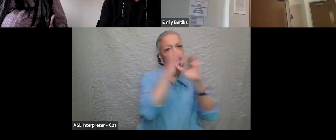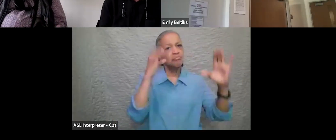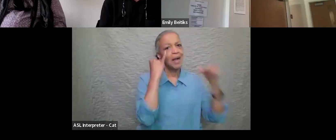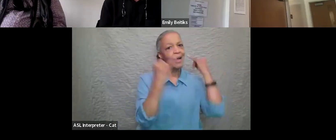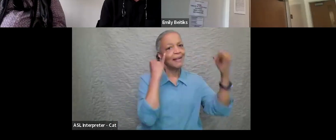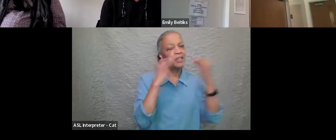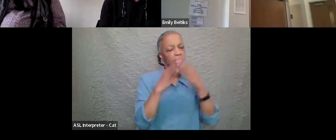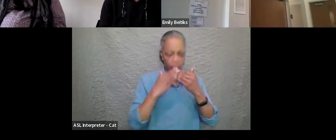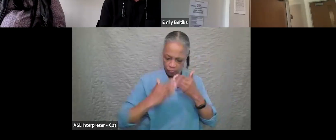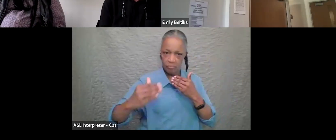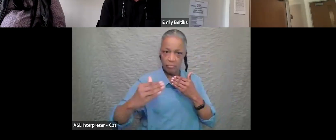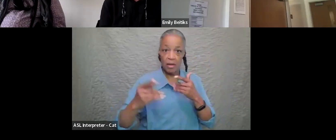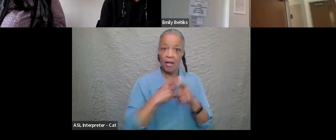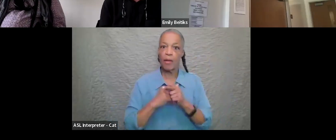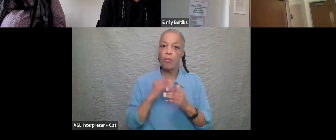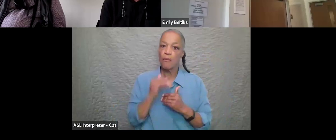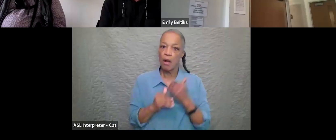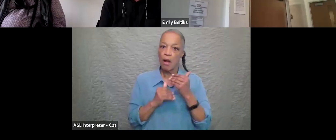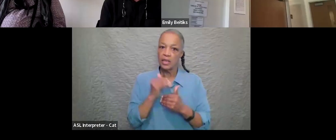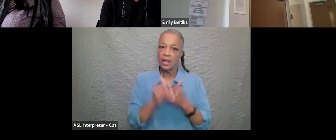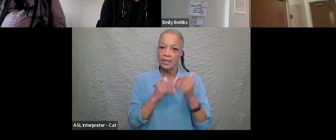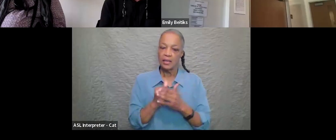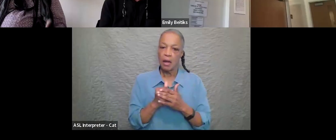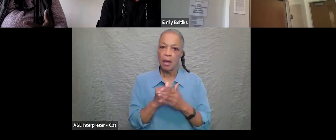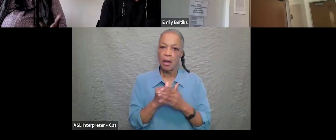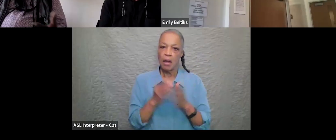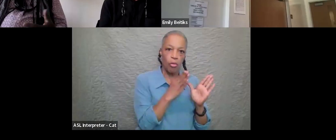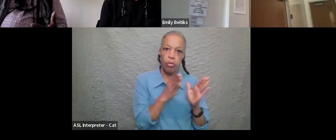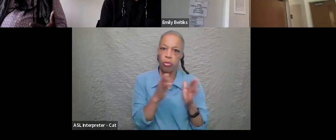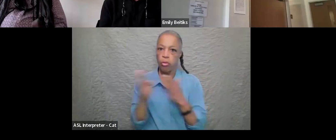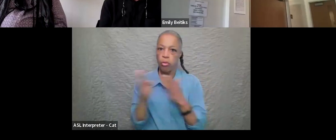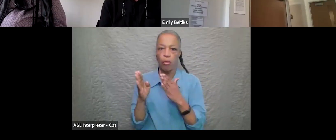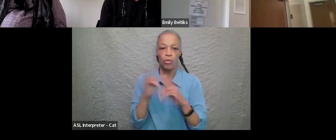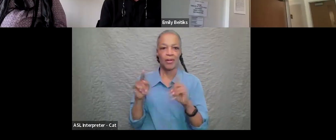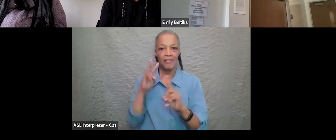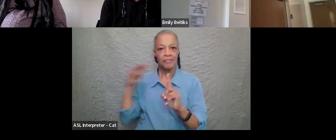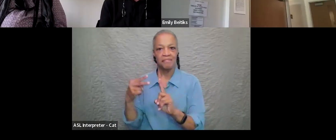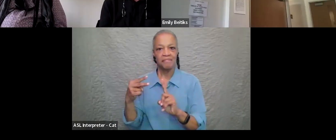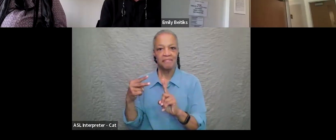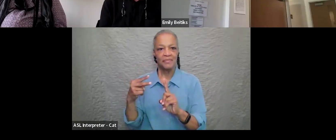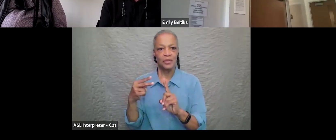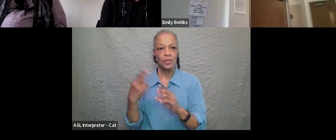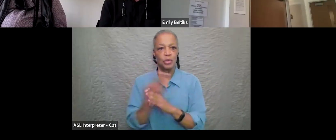And then through the process of engaging with it, it takes you to a different place. And so using that as a framework, you know,